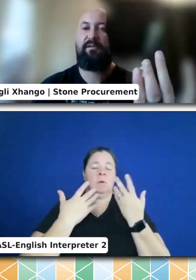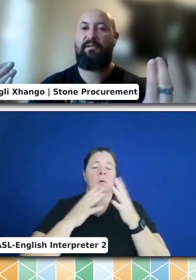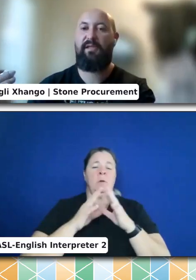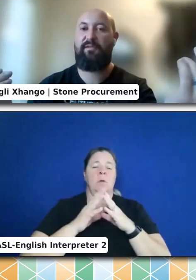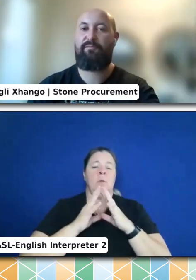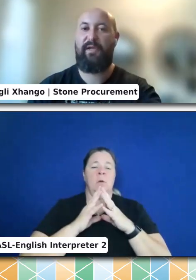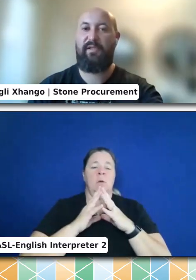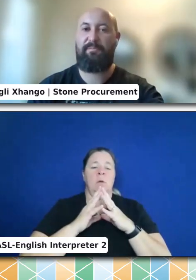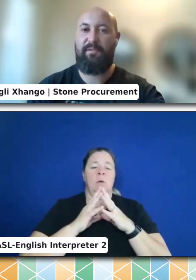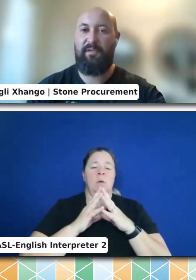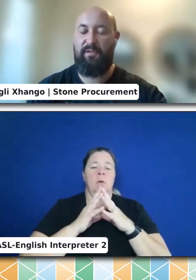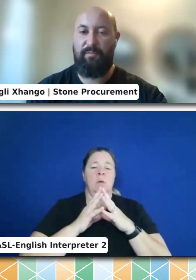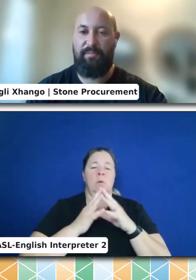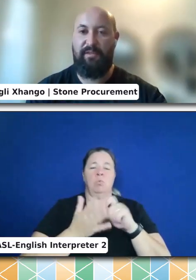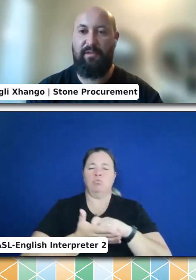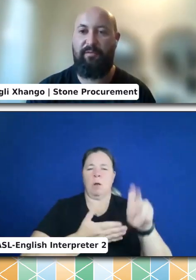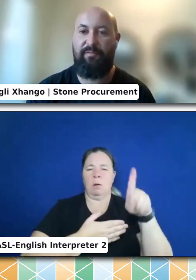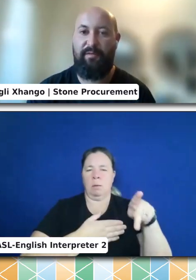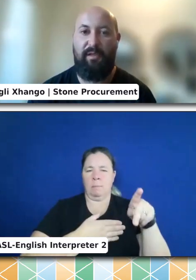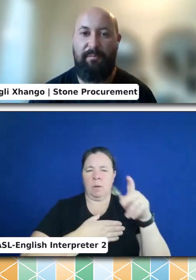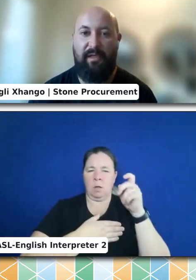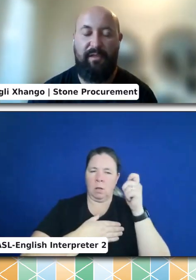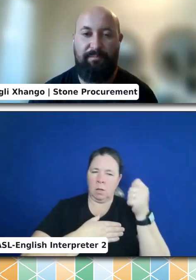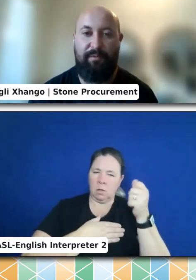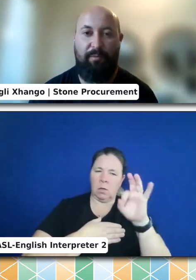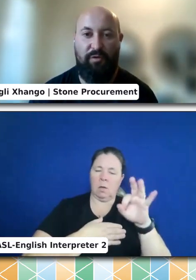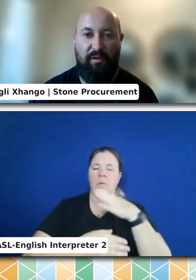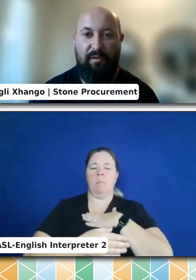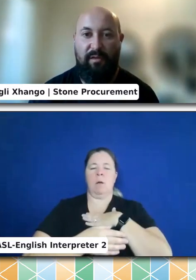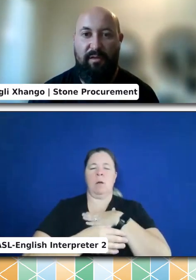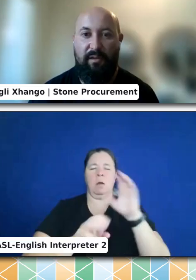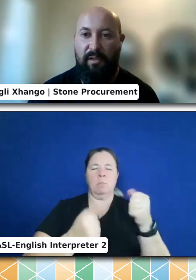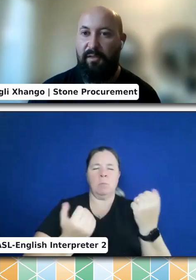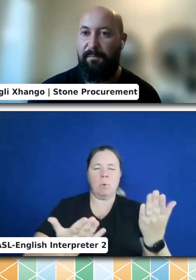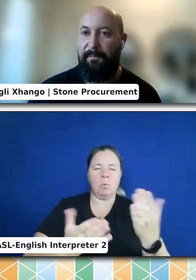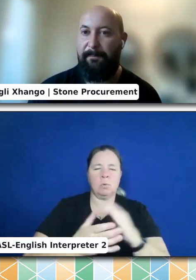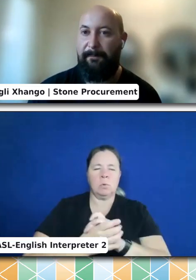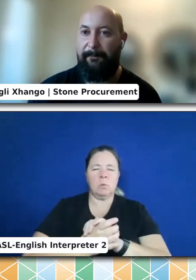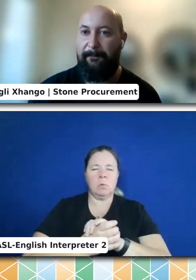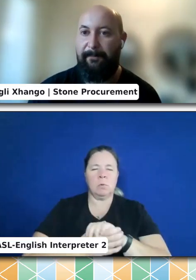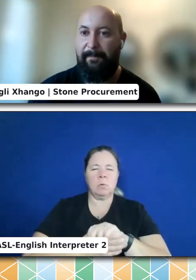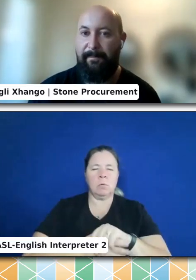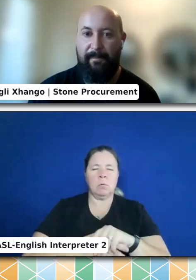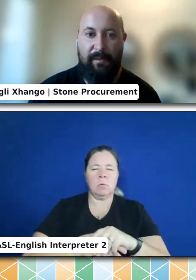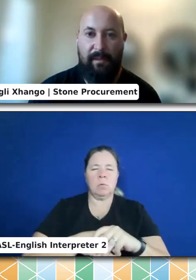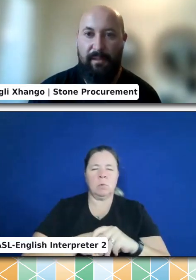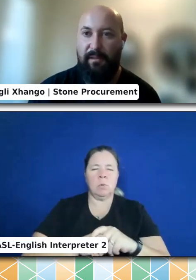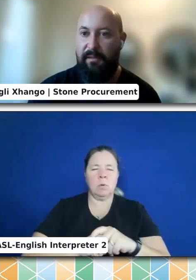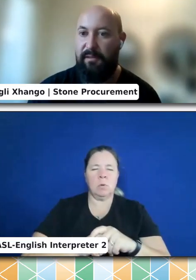Kind of write up a little bit of my proposal. Um…